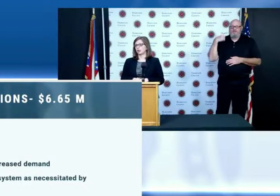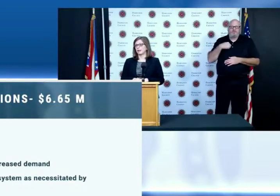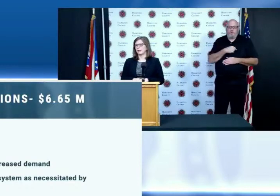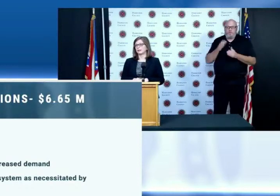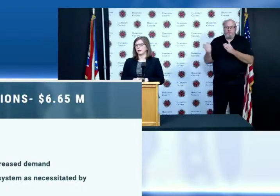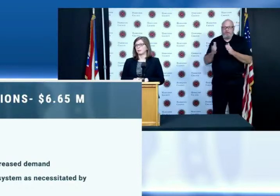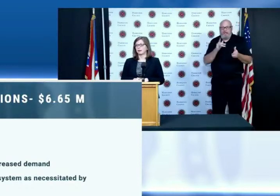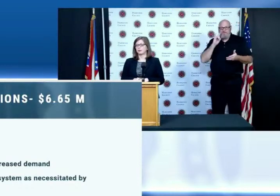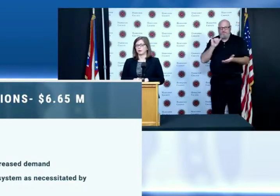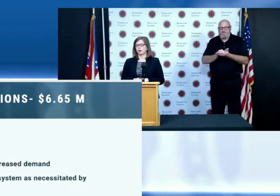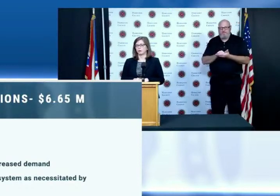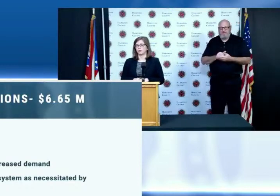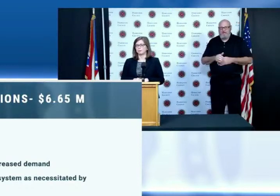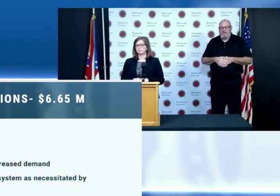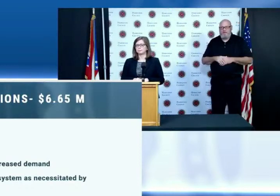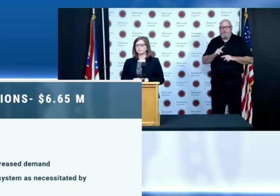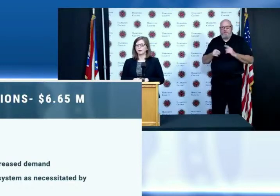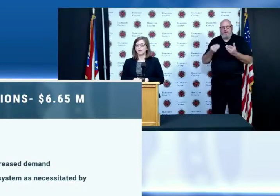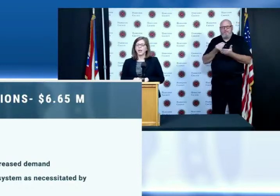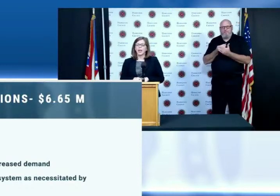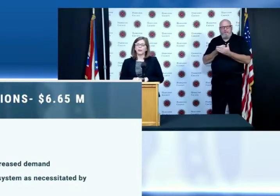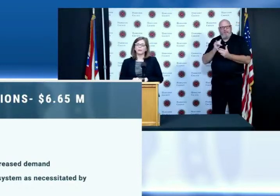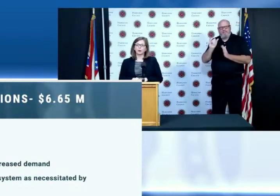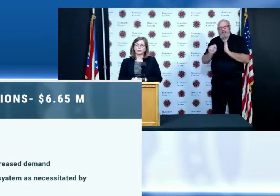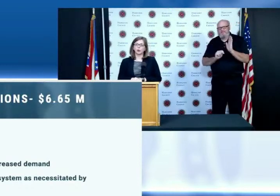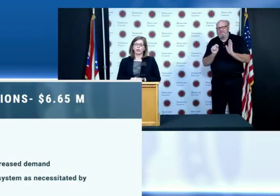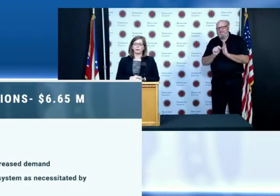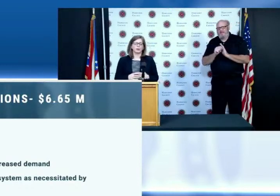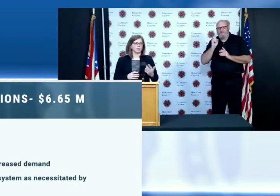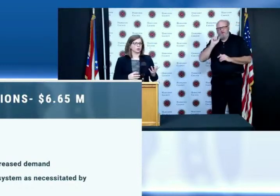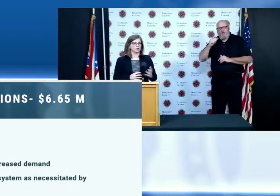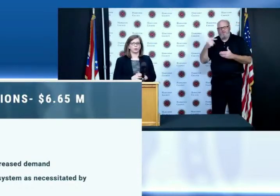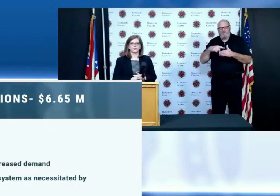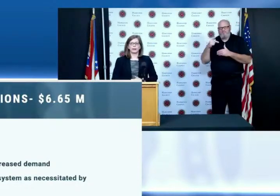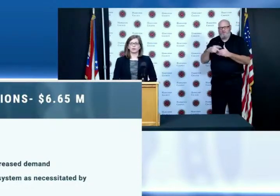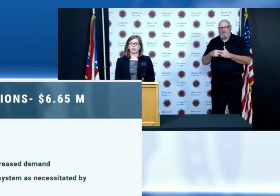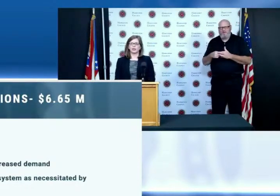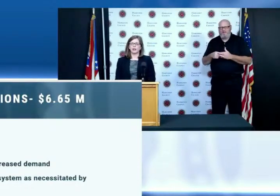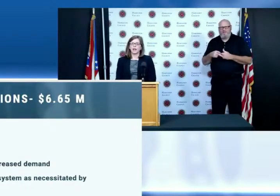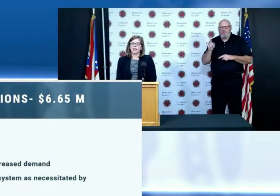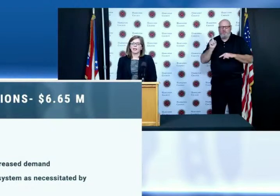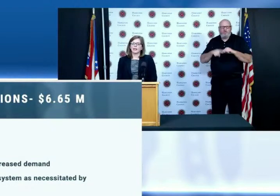at that time by the federal government and the fourth program Commissioner Reece mentioned is